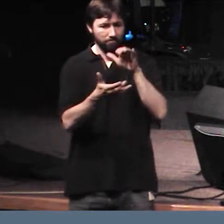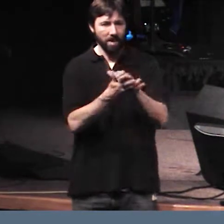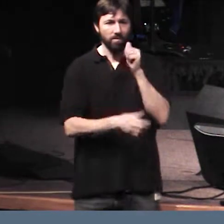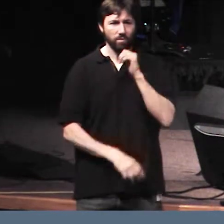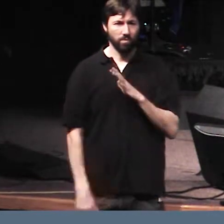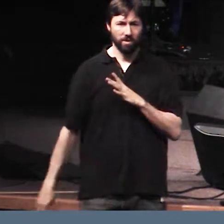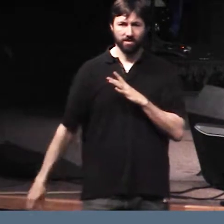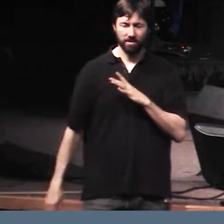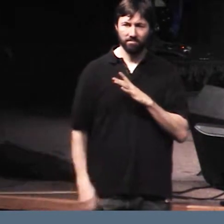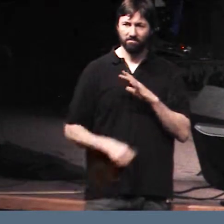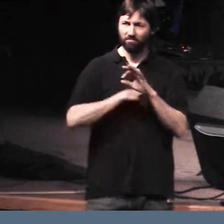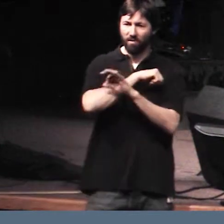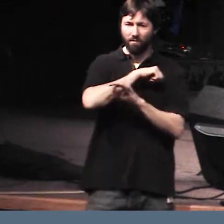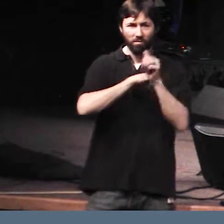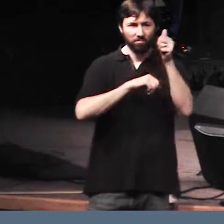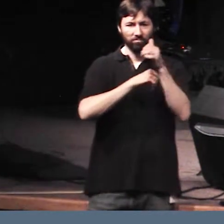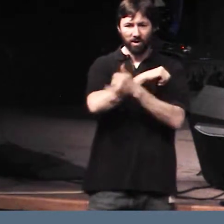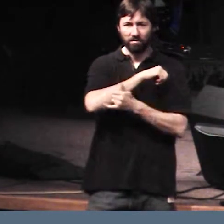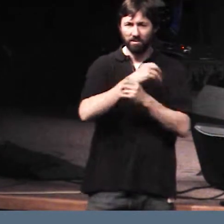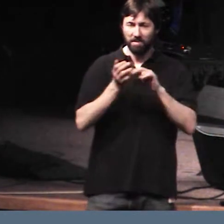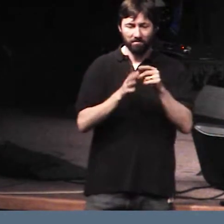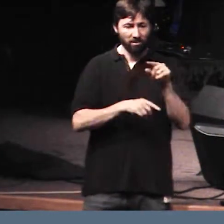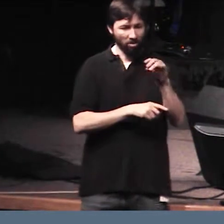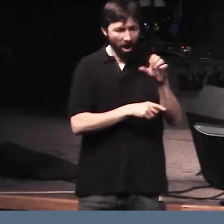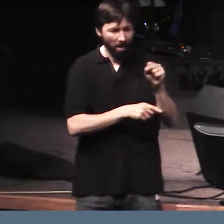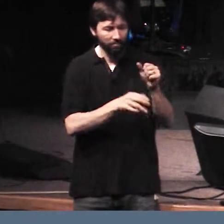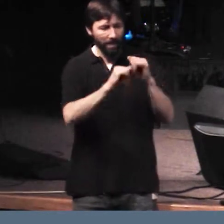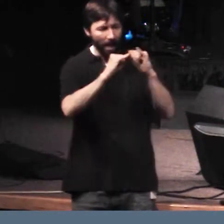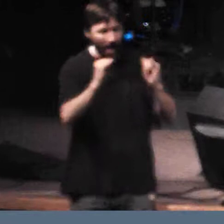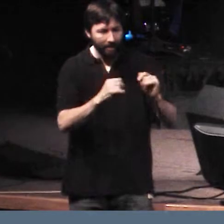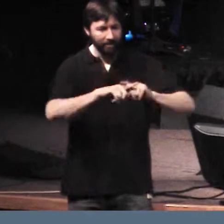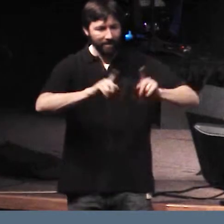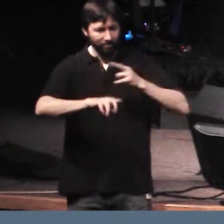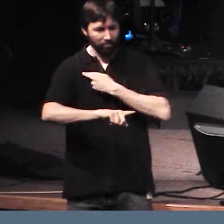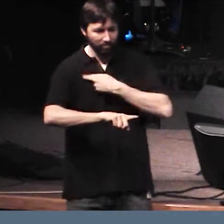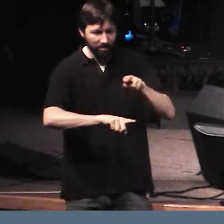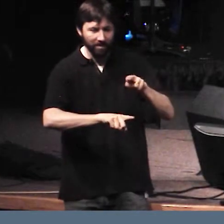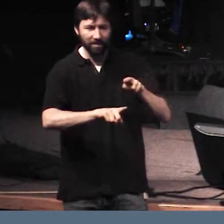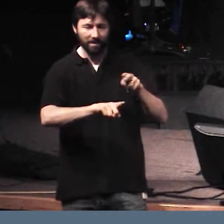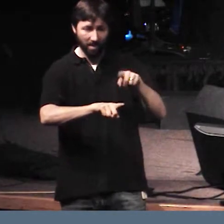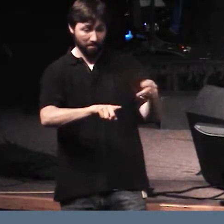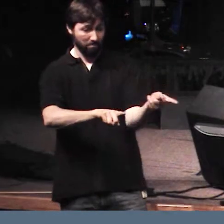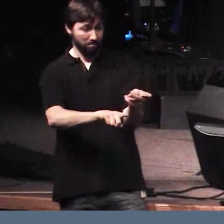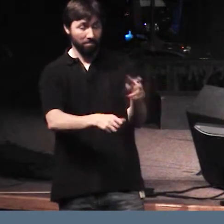women because foreign women meant foreign gods and a different religion and these boys Mahlon and Kilion they actually